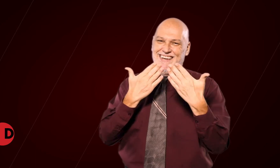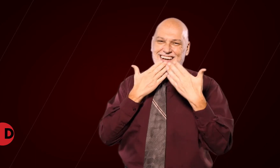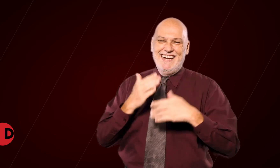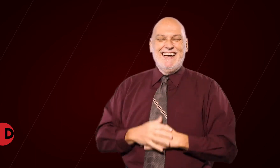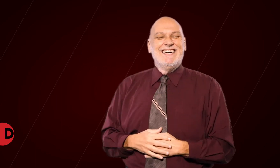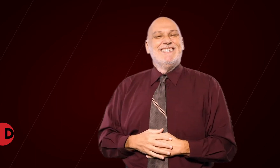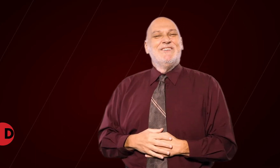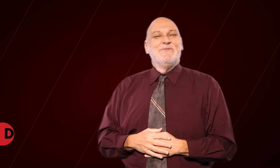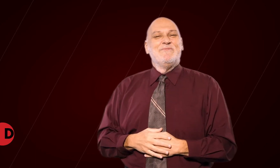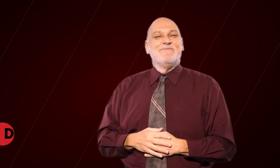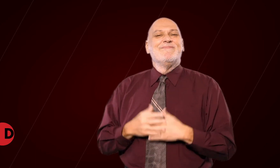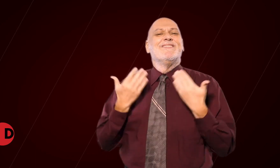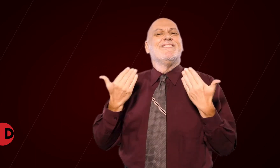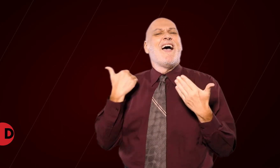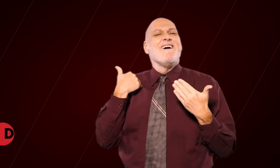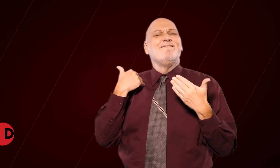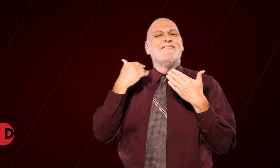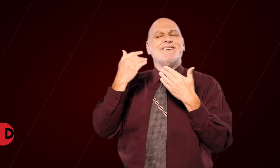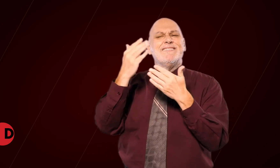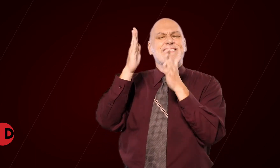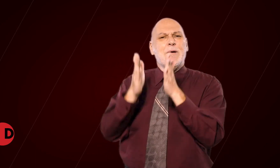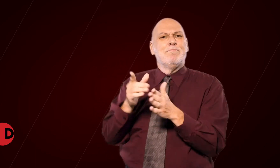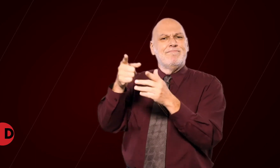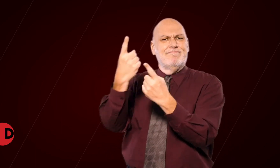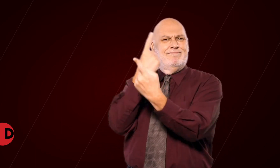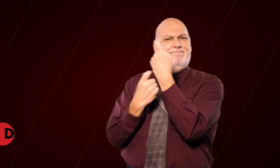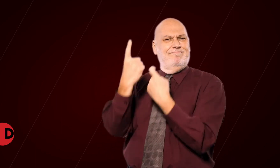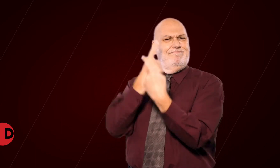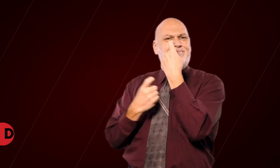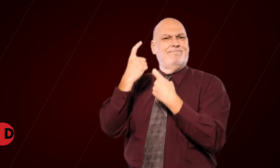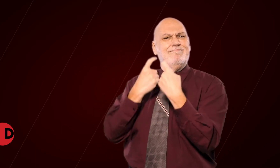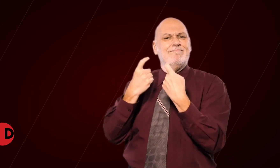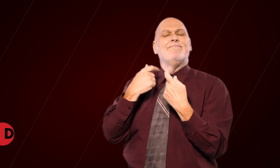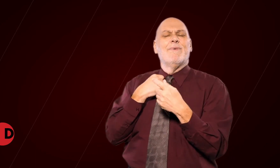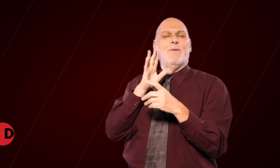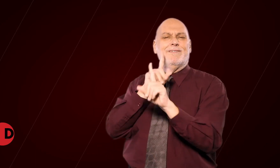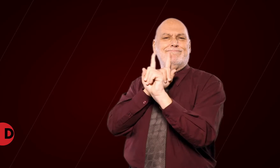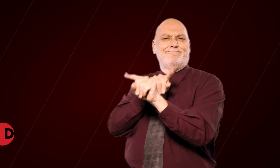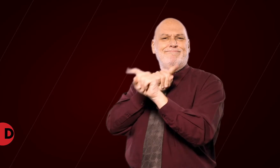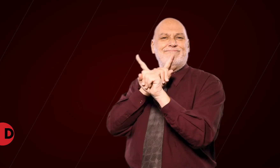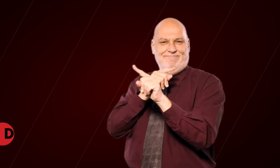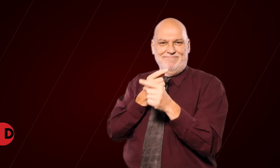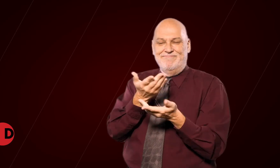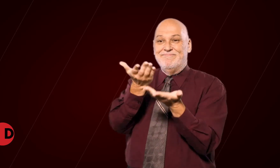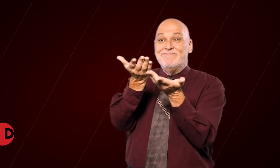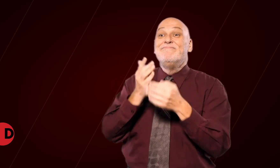Stephanie, what questions are people asking?